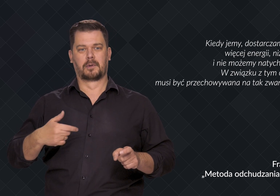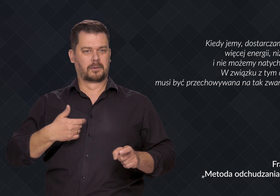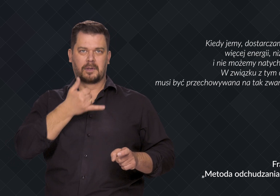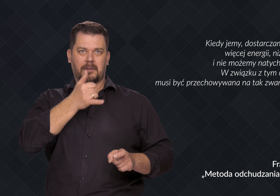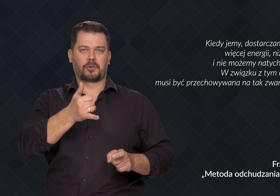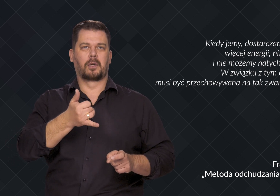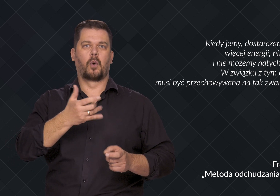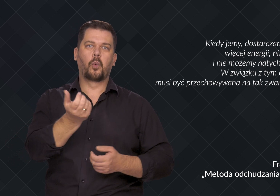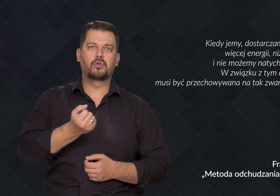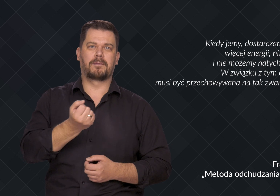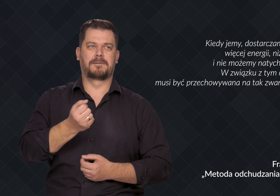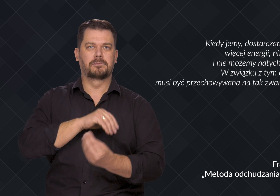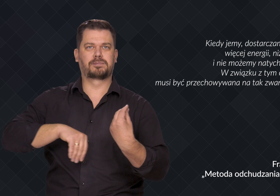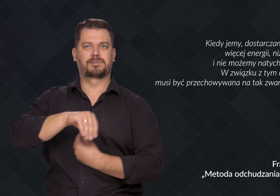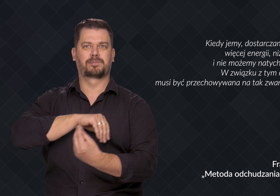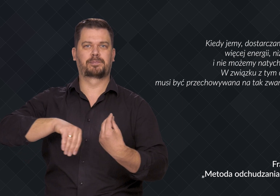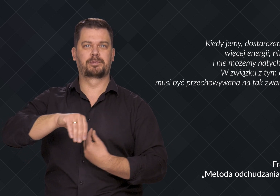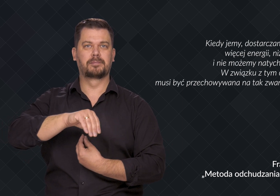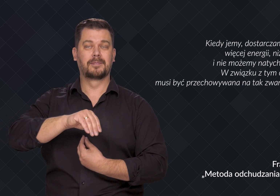and we cannot immediately use it up.